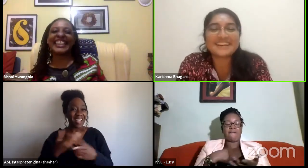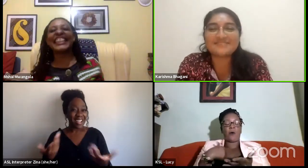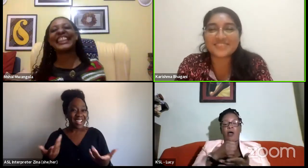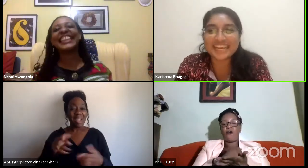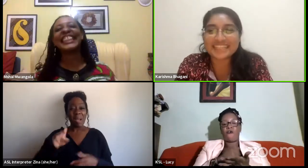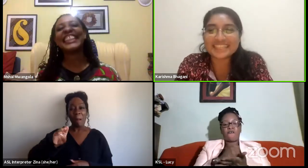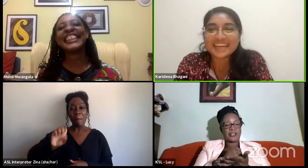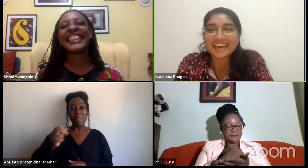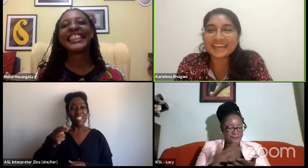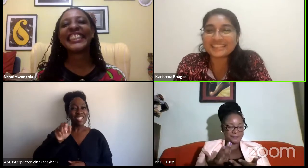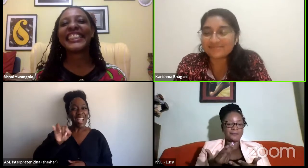Cheers.